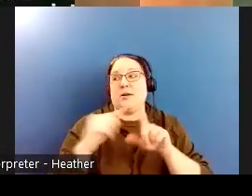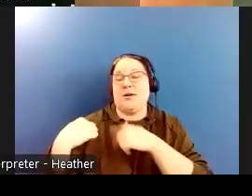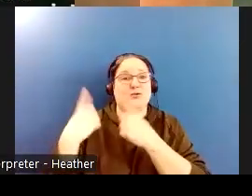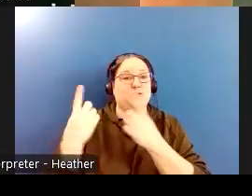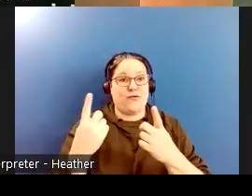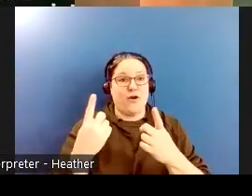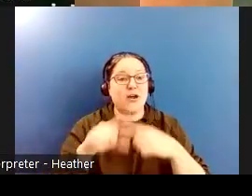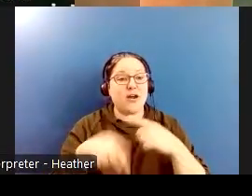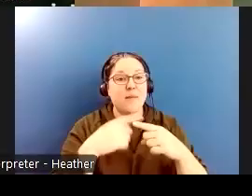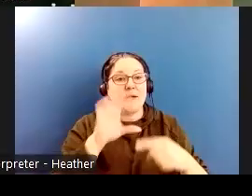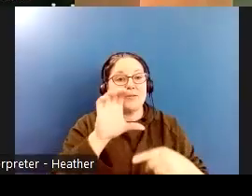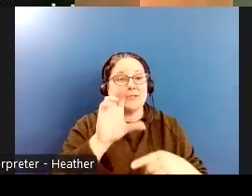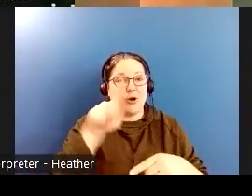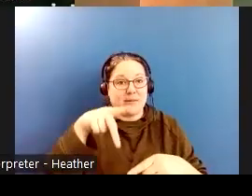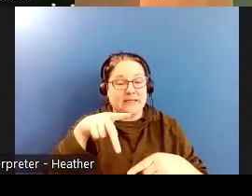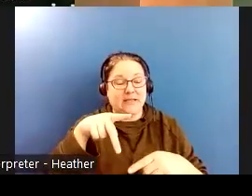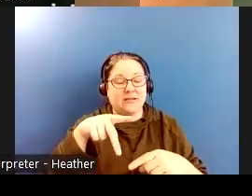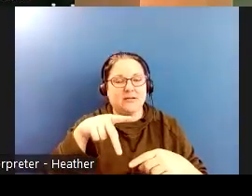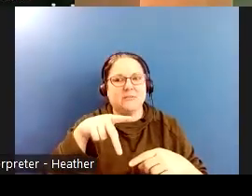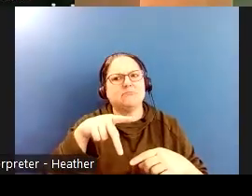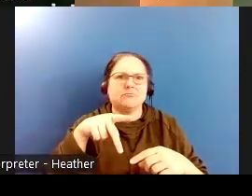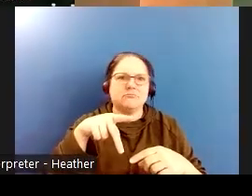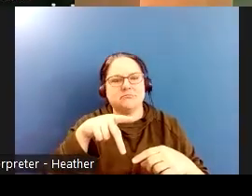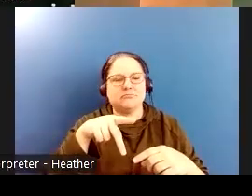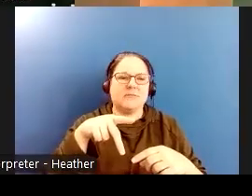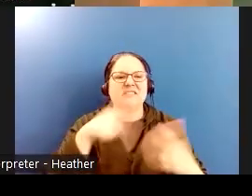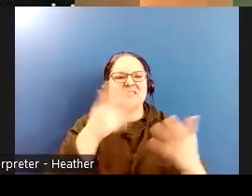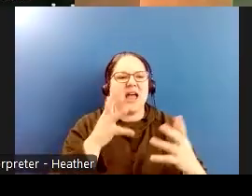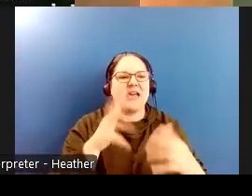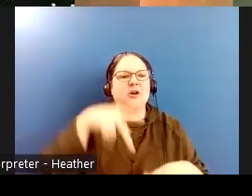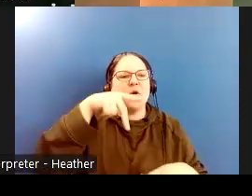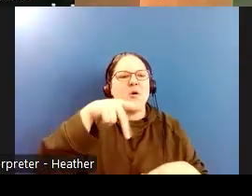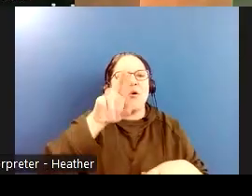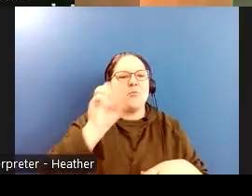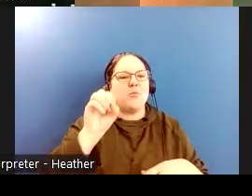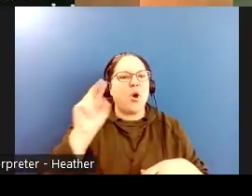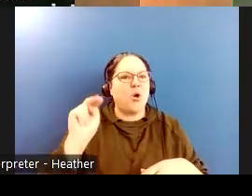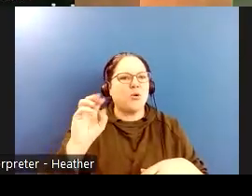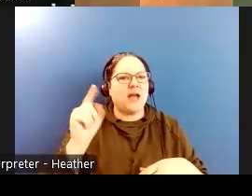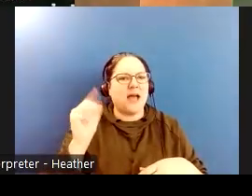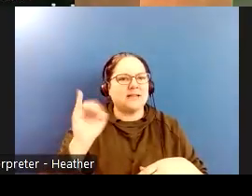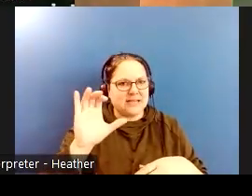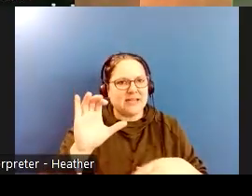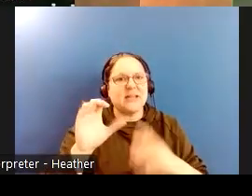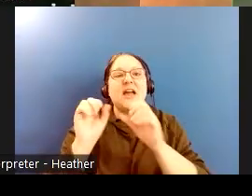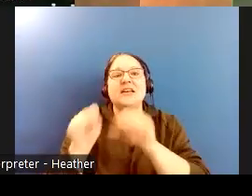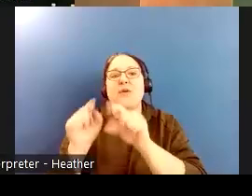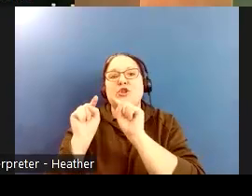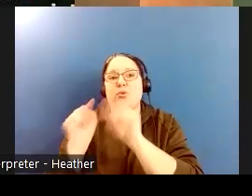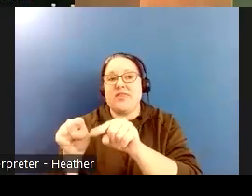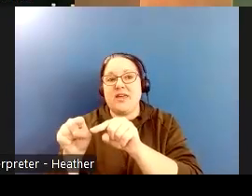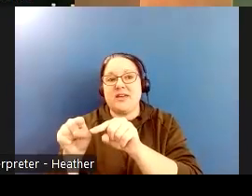CRP is is sort of prognostic. Okay. So, can we move from this prognostic marker to thinking about